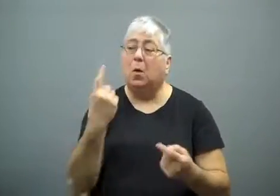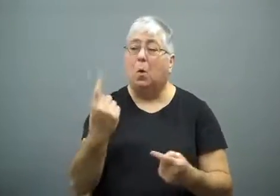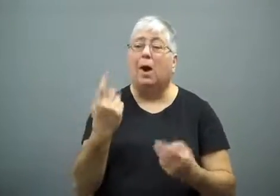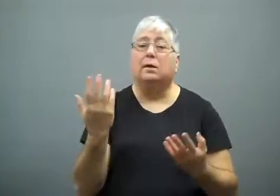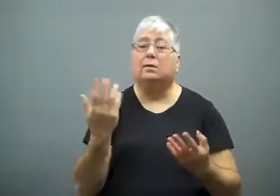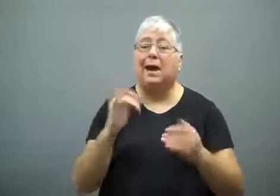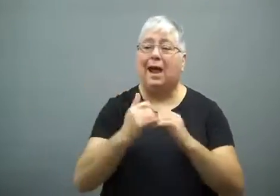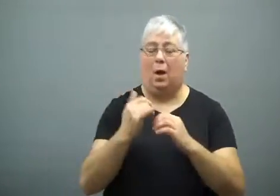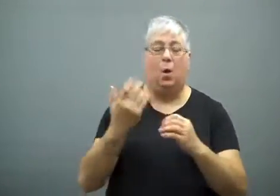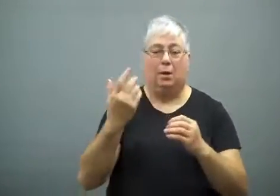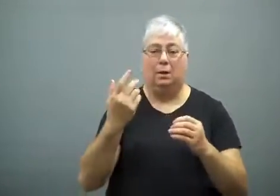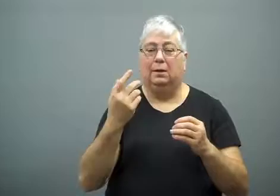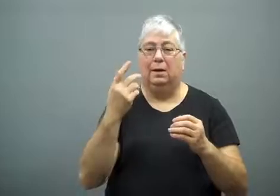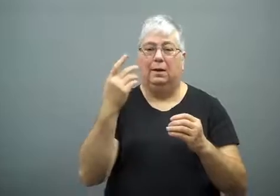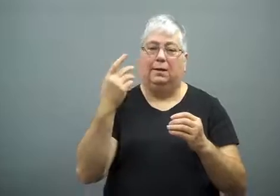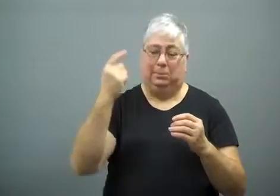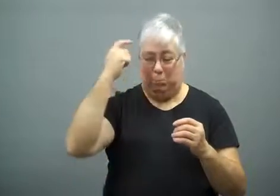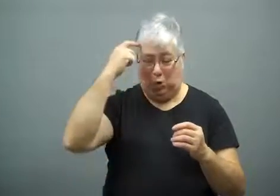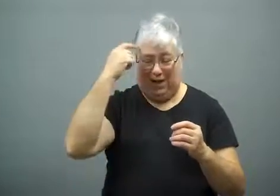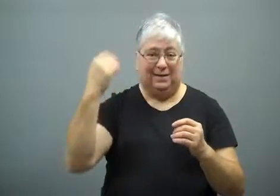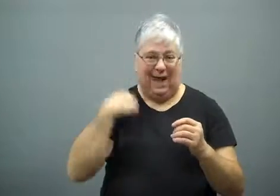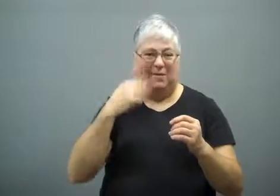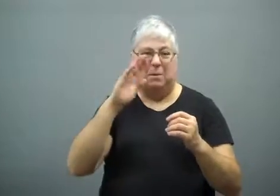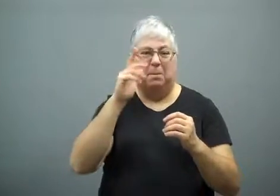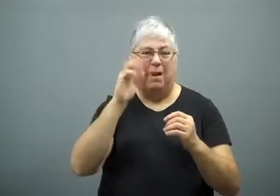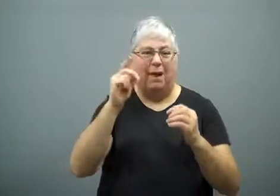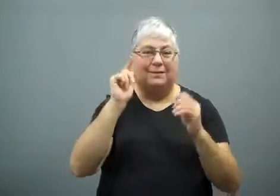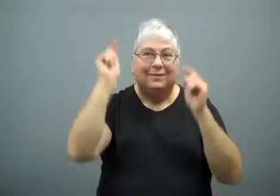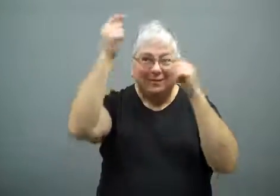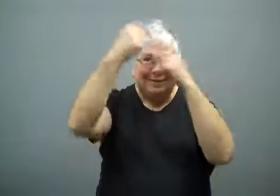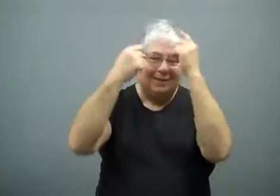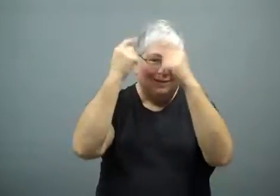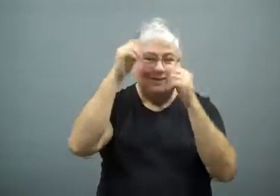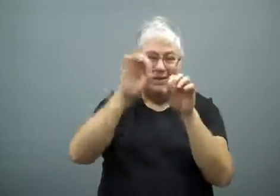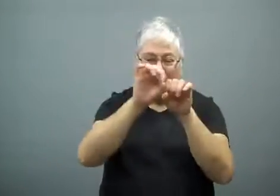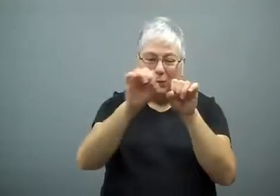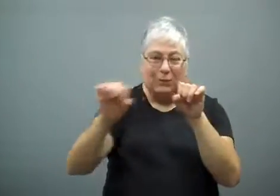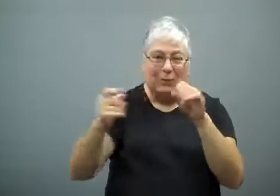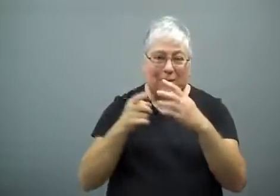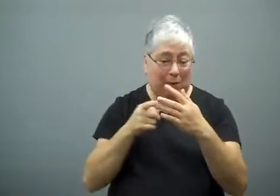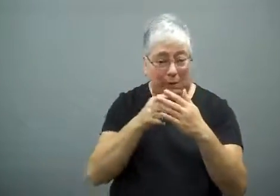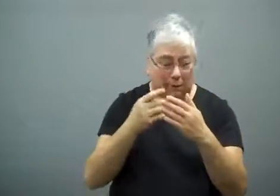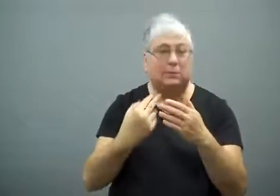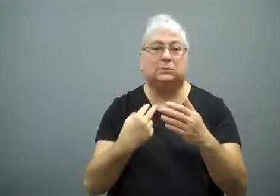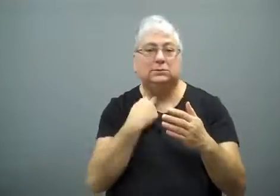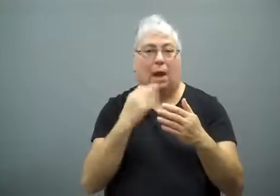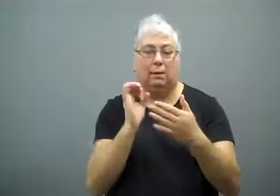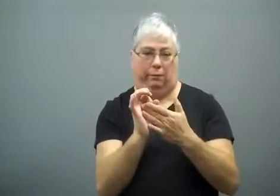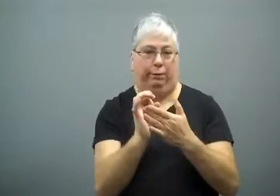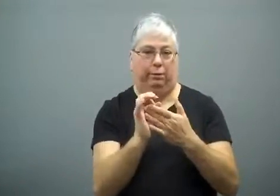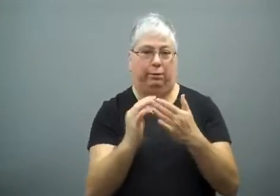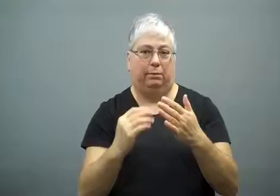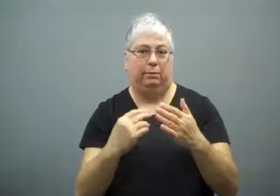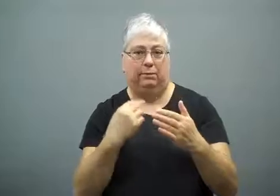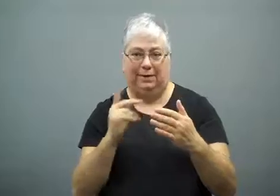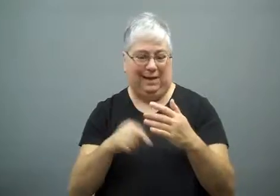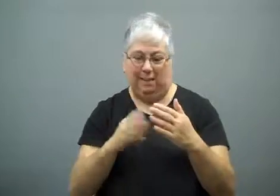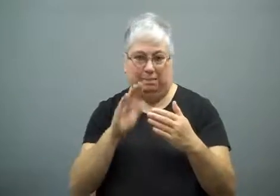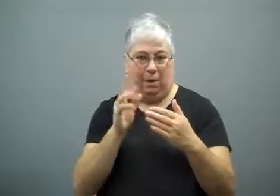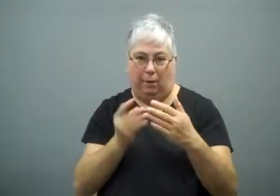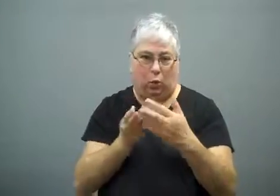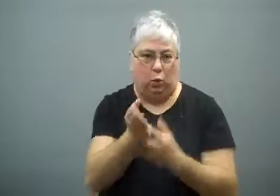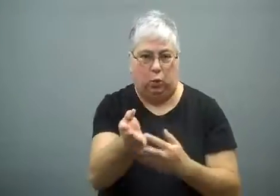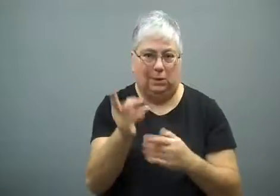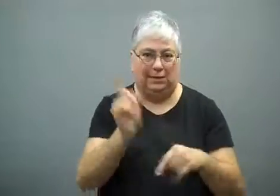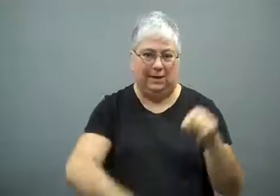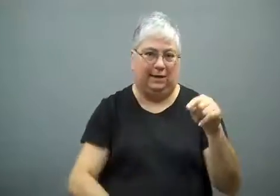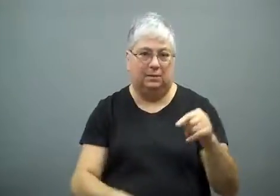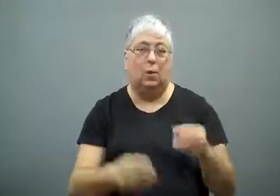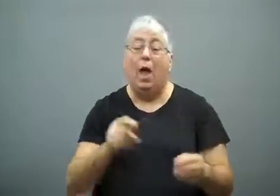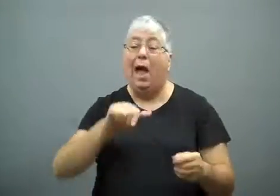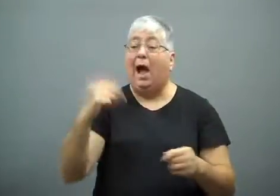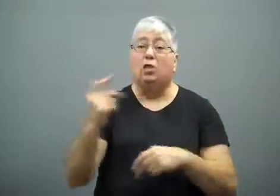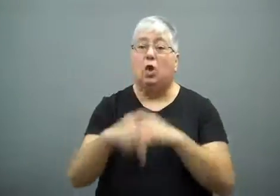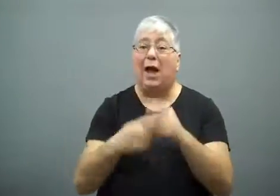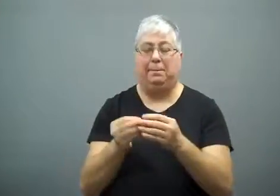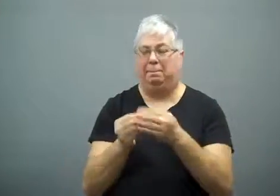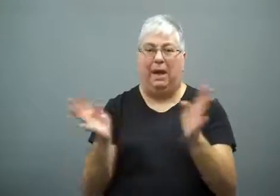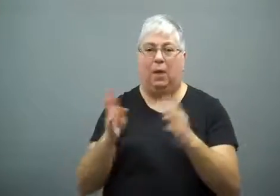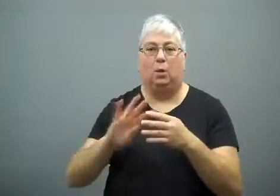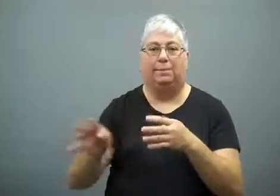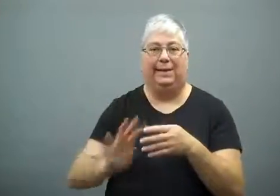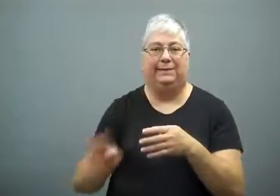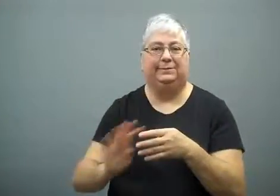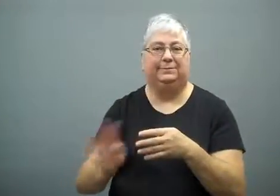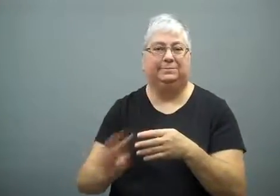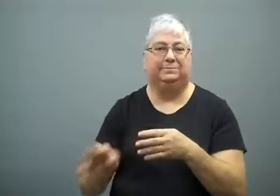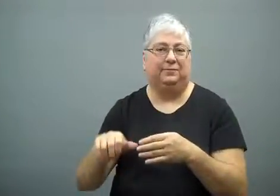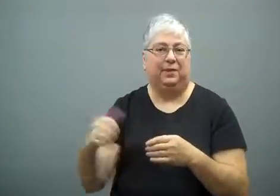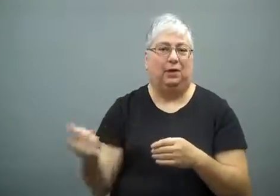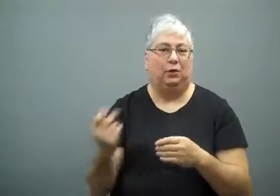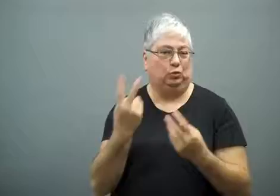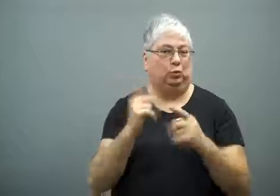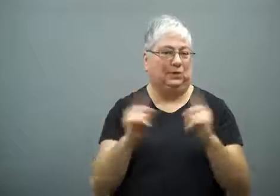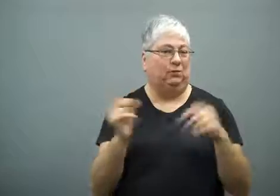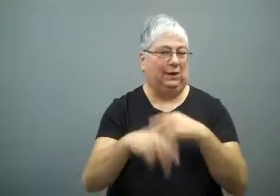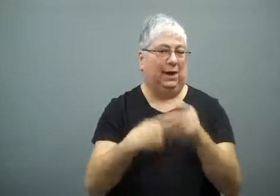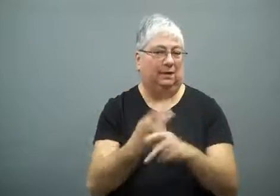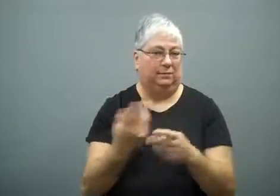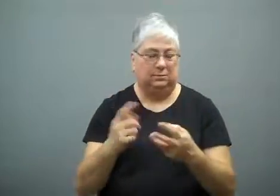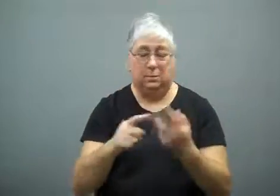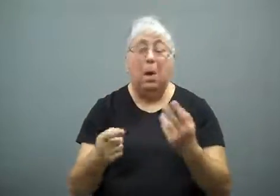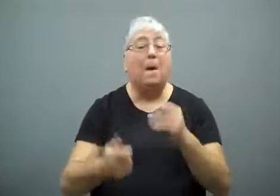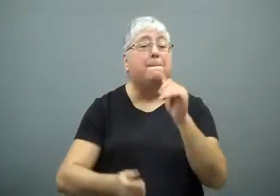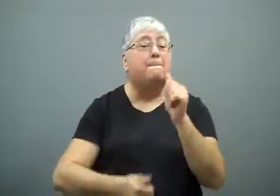One is caused by a blockage in the brain arteries, so blood can't get through.